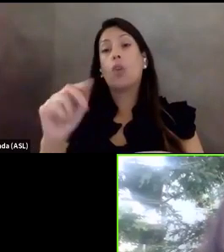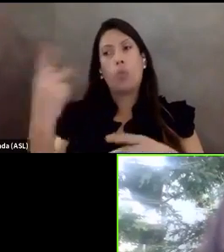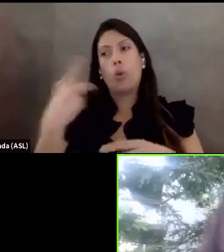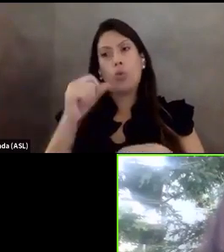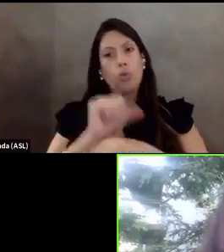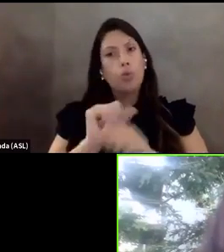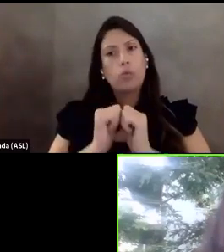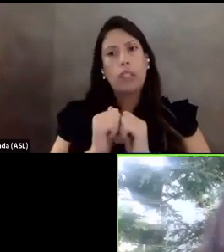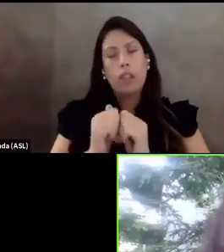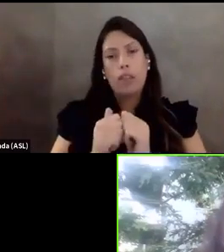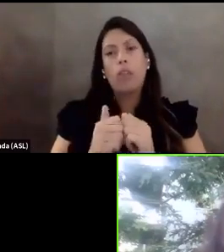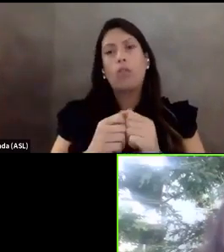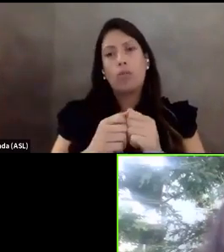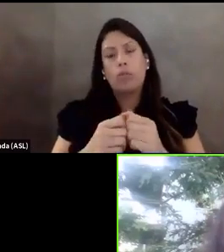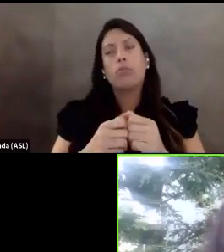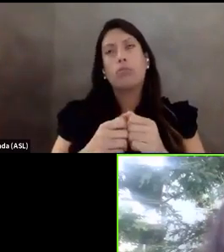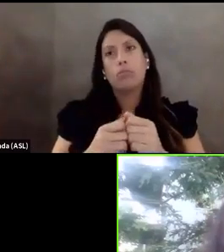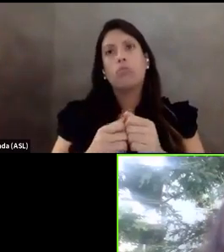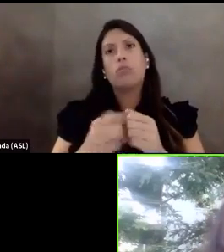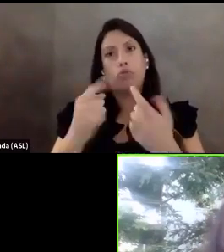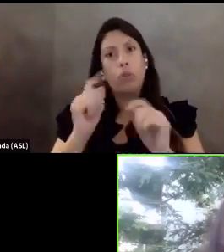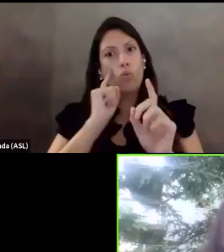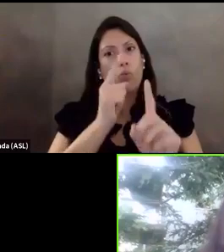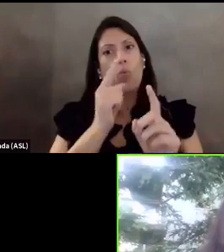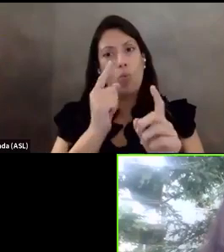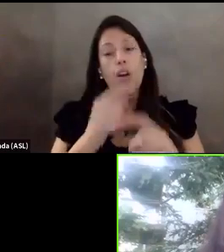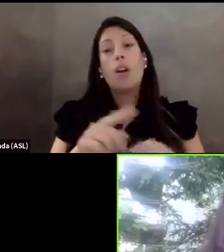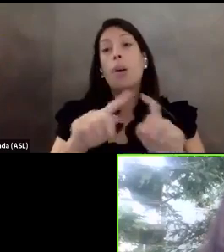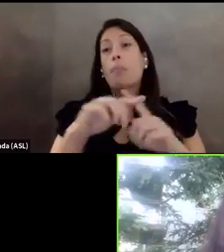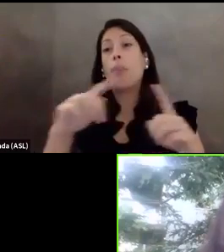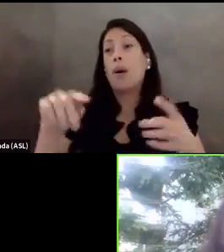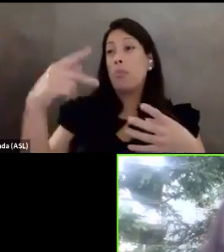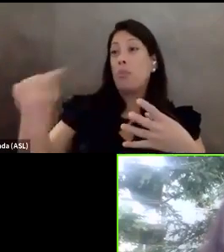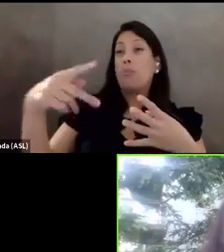purple here per the governor's order, we cannot go back to in-person learning.